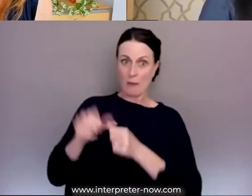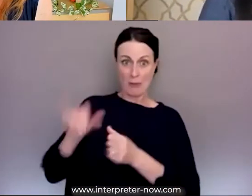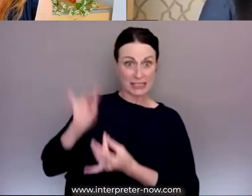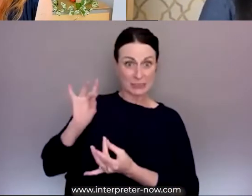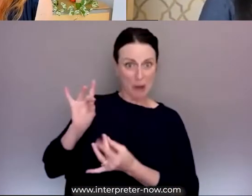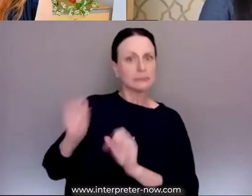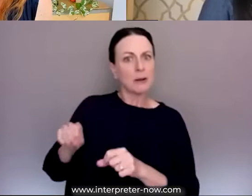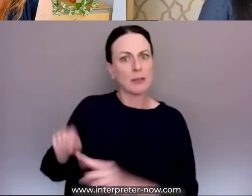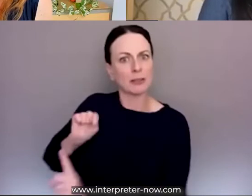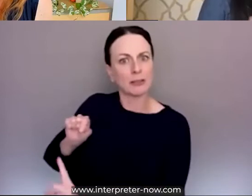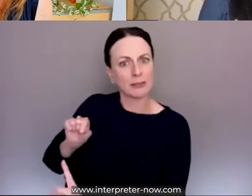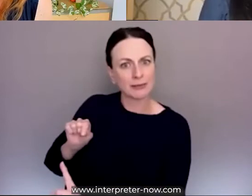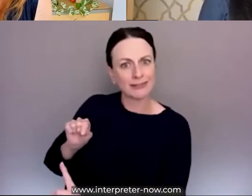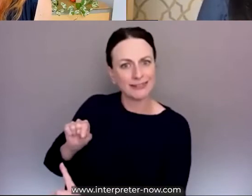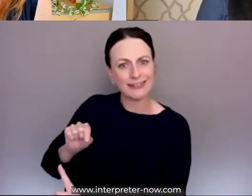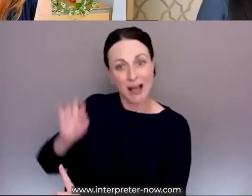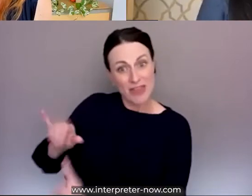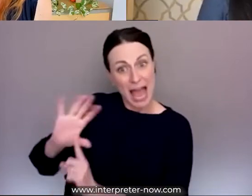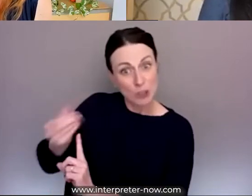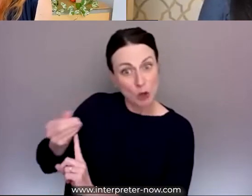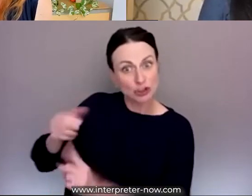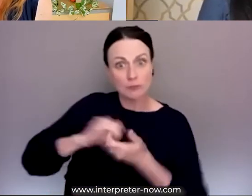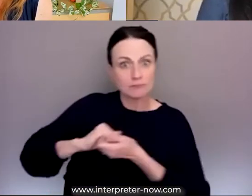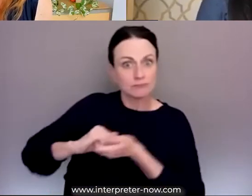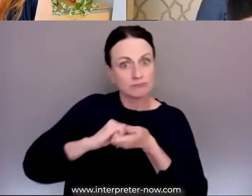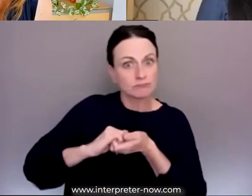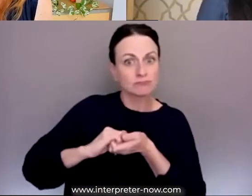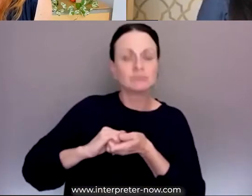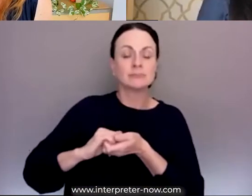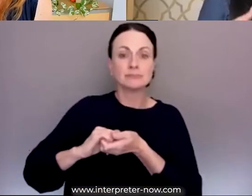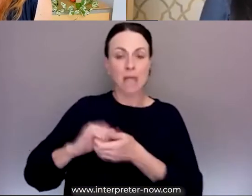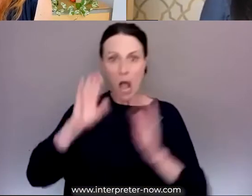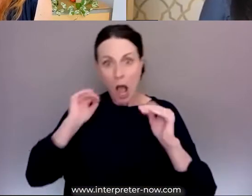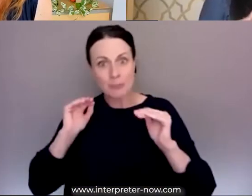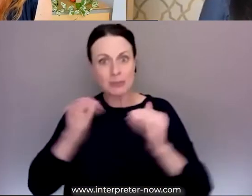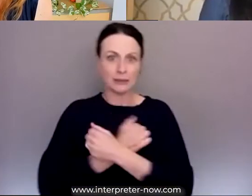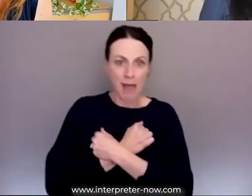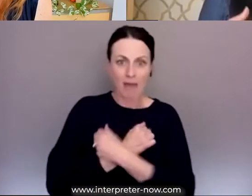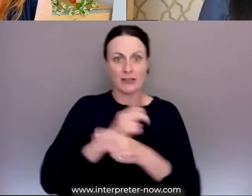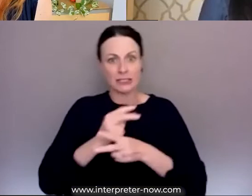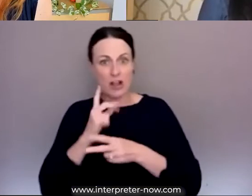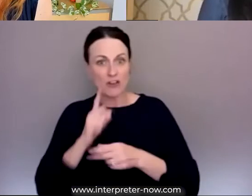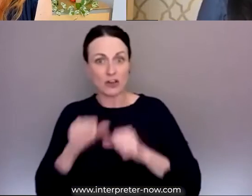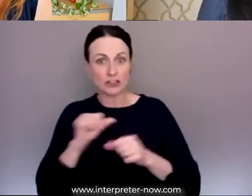We have to work to make that culture of interconnectedness of hope and love and care for our communities.